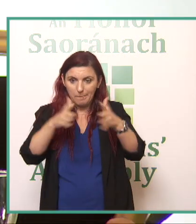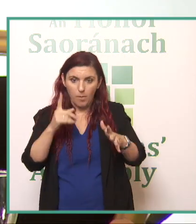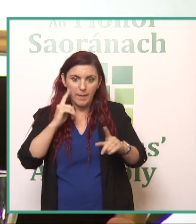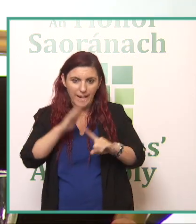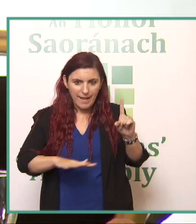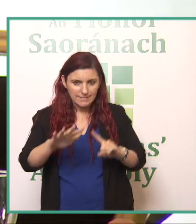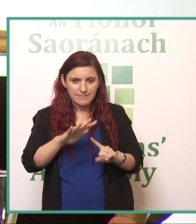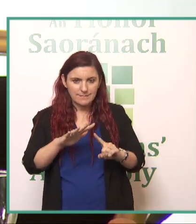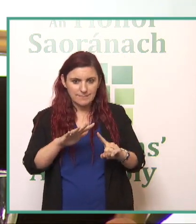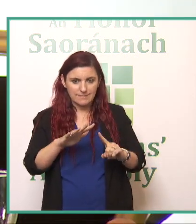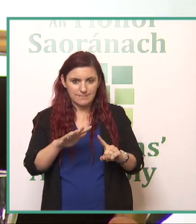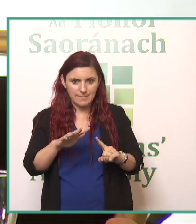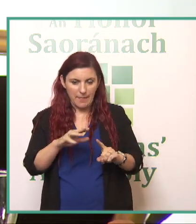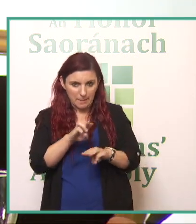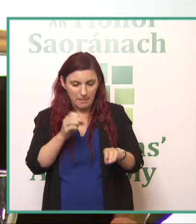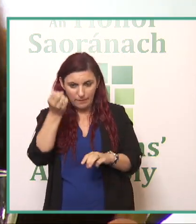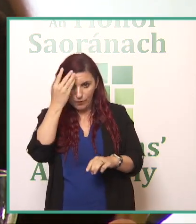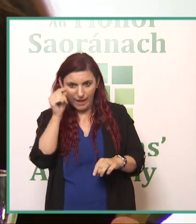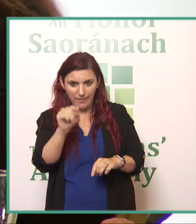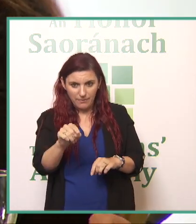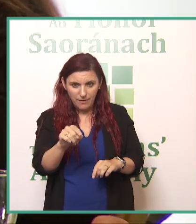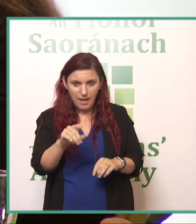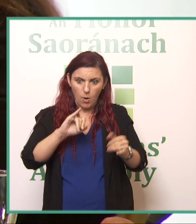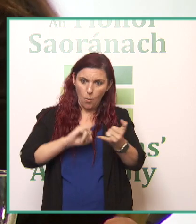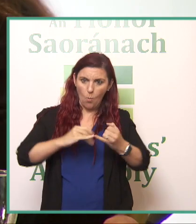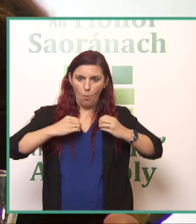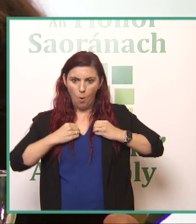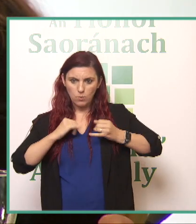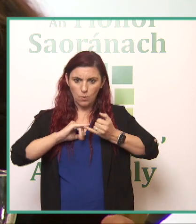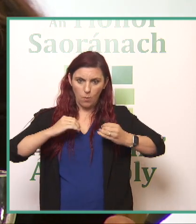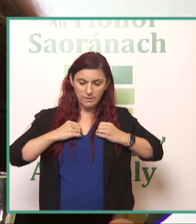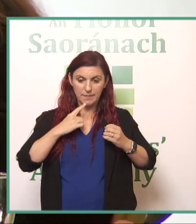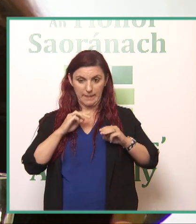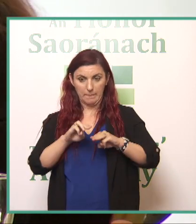yeah and I think people forget that they go who owns it the people of Galway or the people